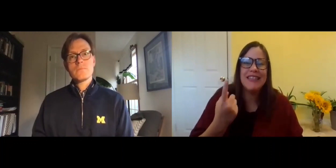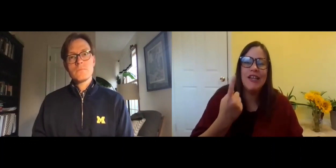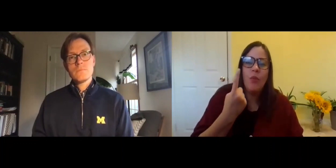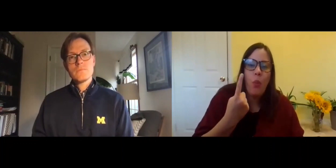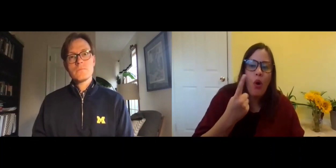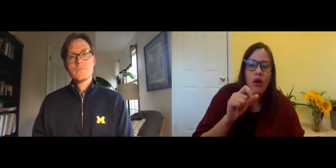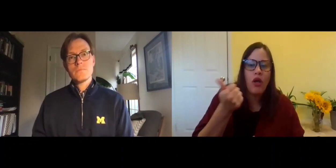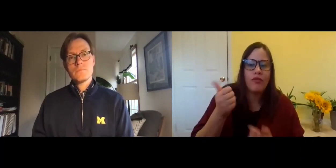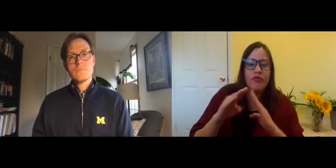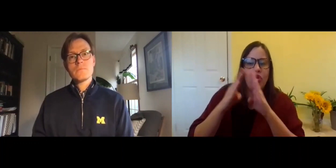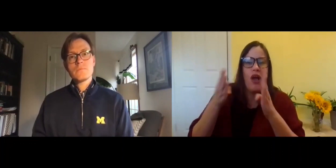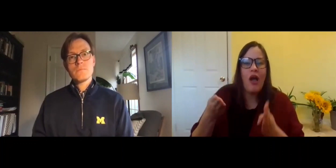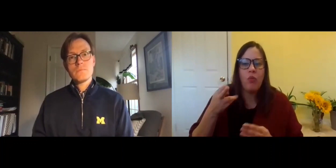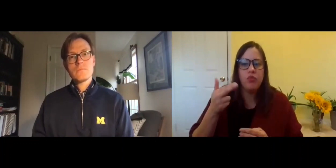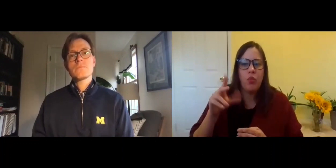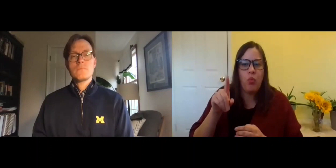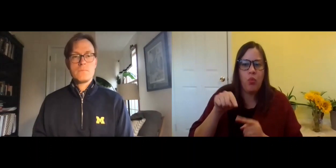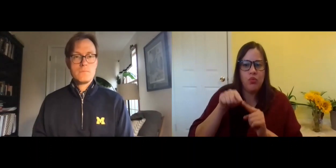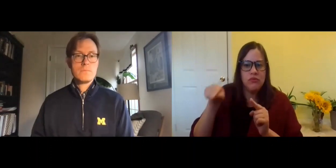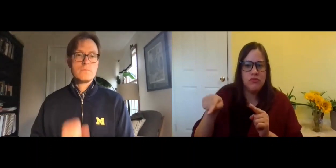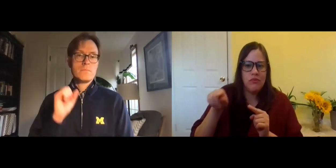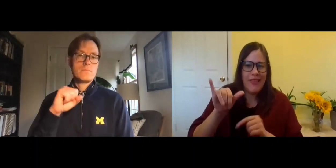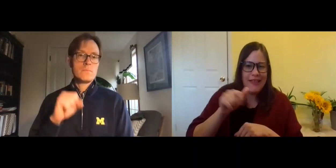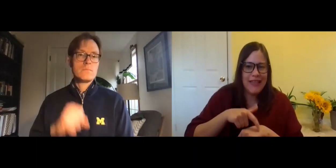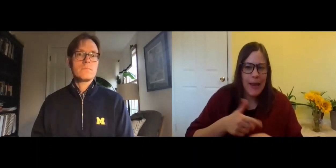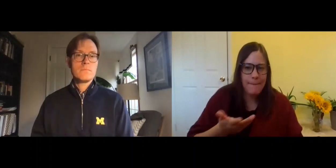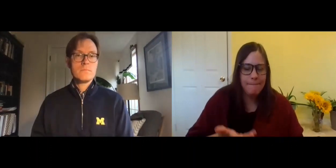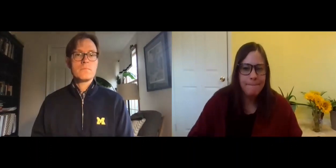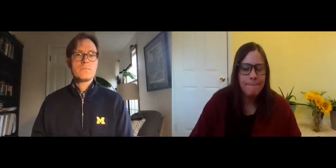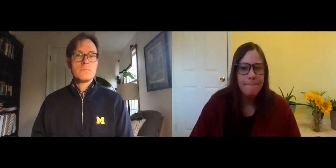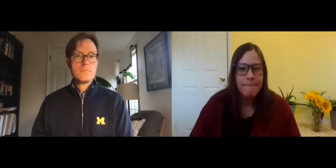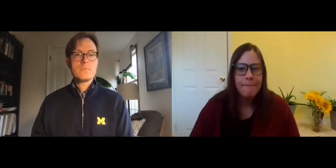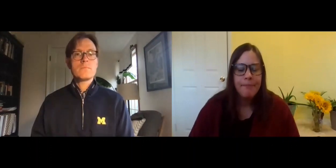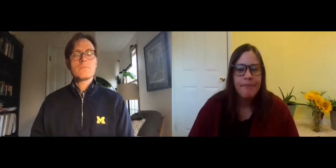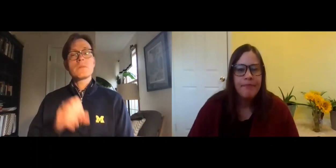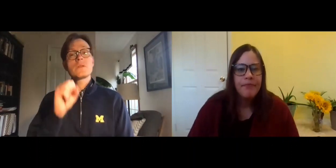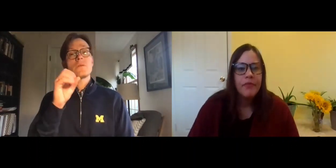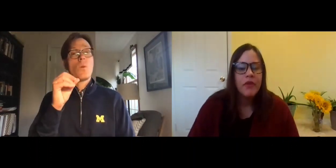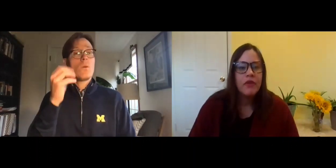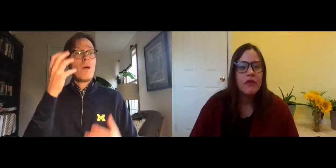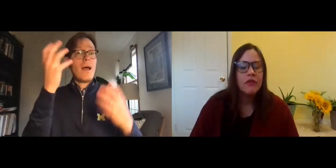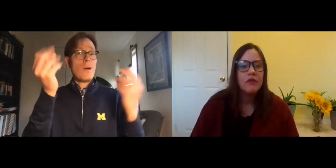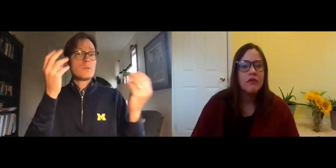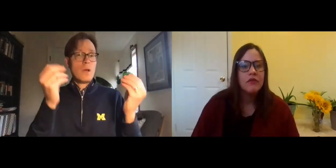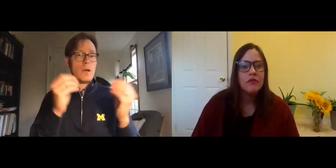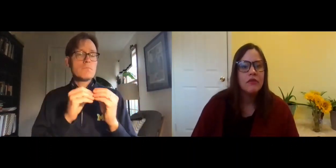indoors, maybe keep it to one or two households only.